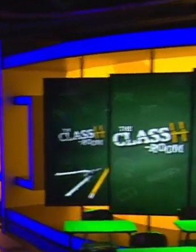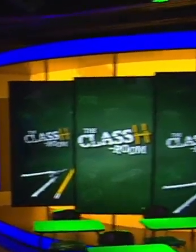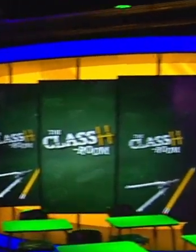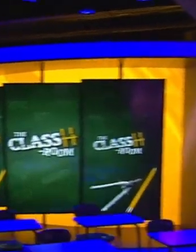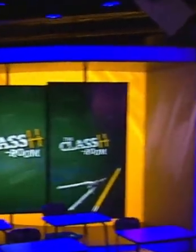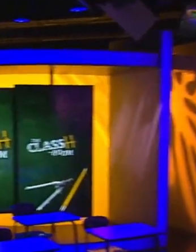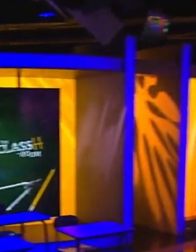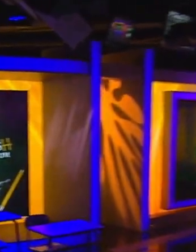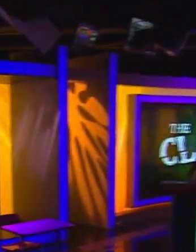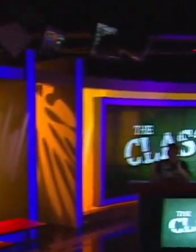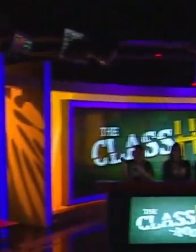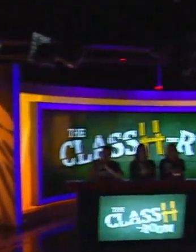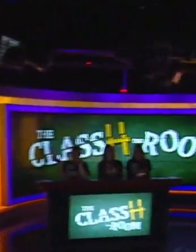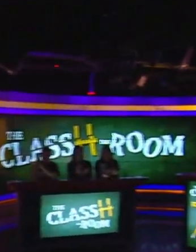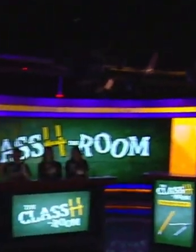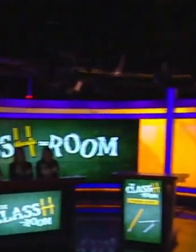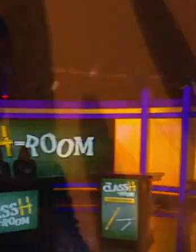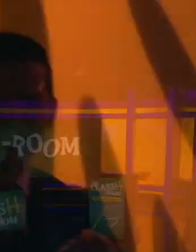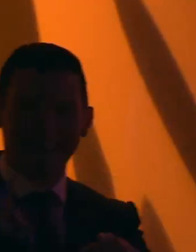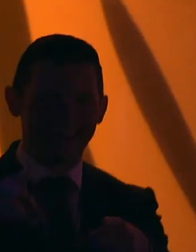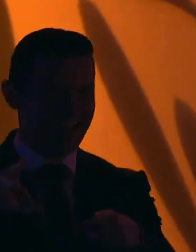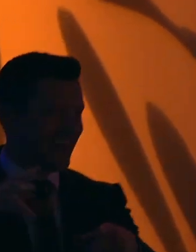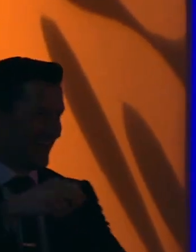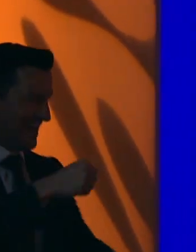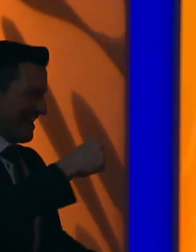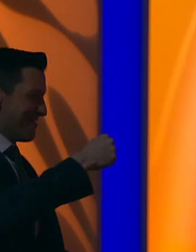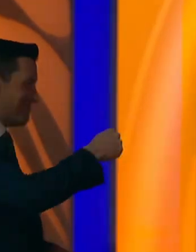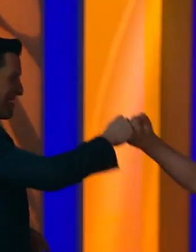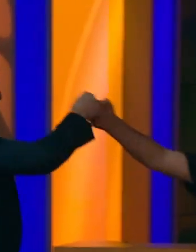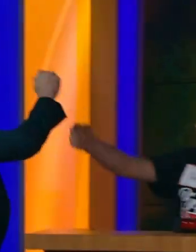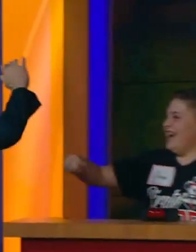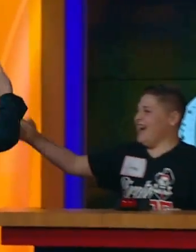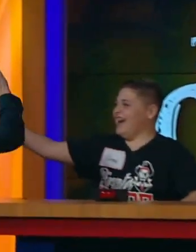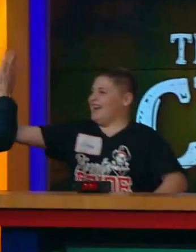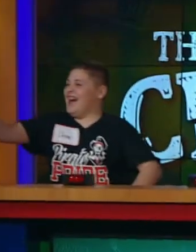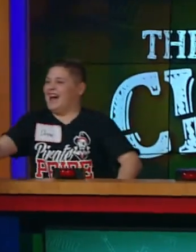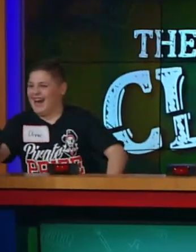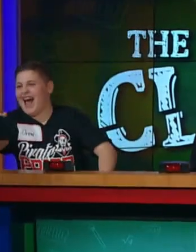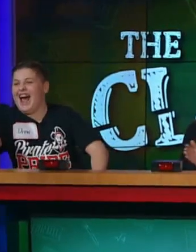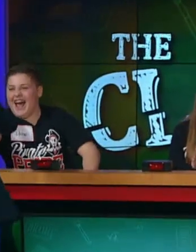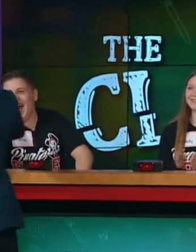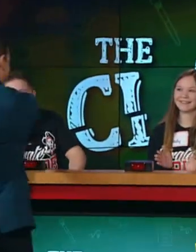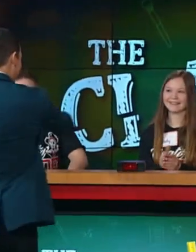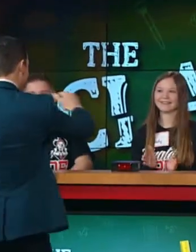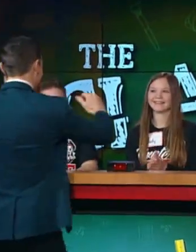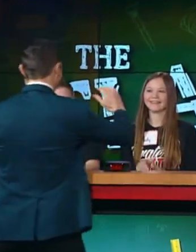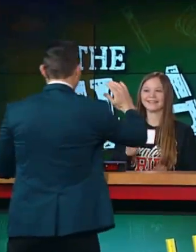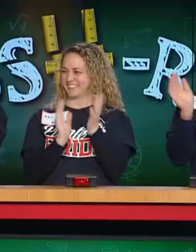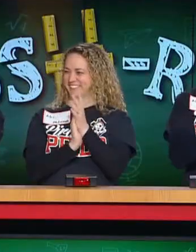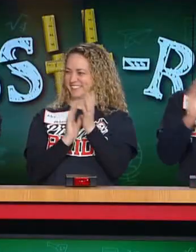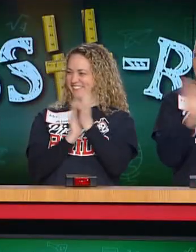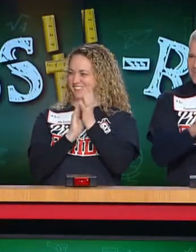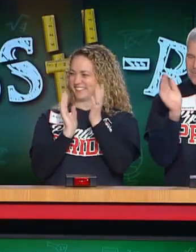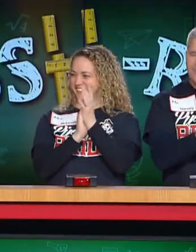GRAB NOTEBOOK GRAB A PEN, DO YOUR HOMEWORK AND TELL A FRIEND. WHO KNOWS IT BETTER YOU OR THEM? YOUR HOMEWORK AND TELL A FRIEND. WHO KNOWS IT BETTER YOU OR THEM? THE CLASH ROOM.